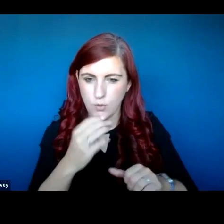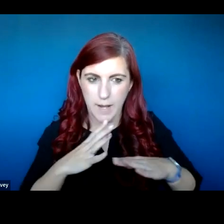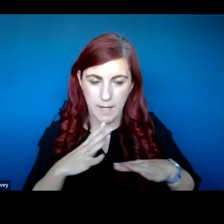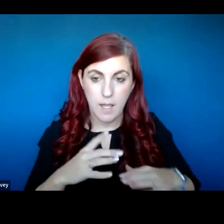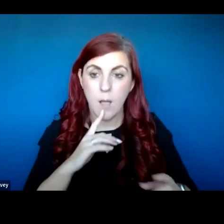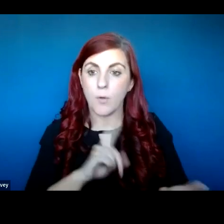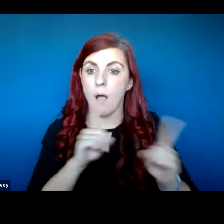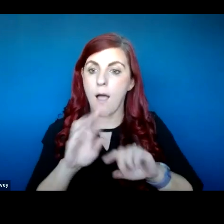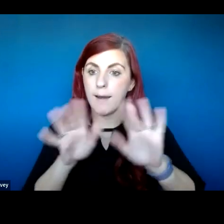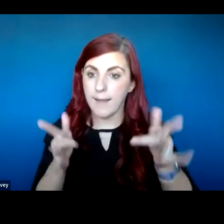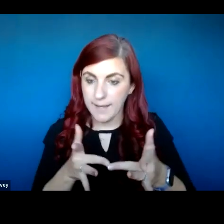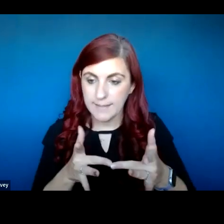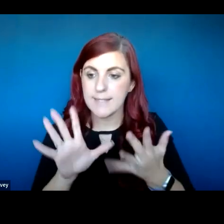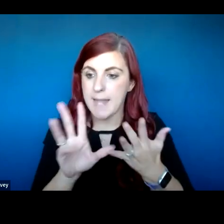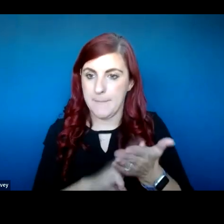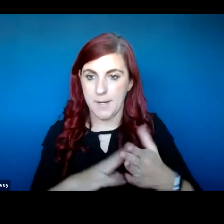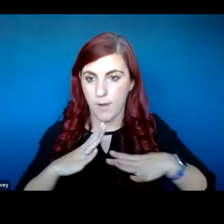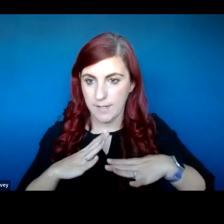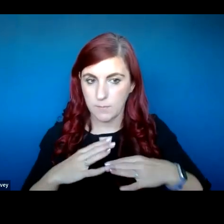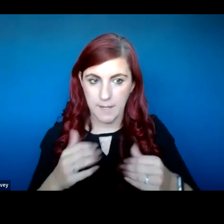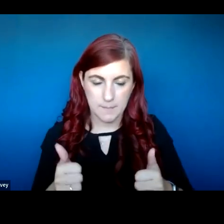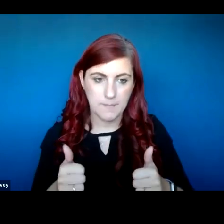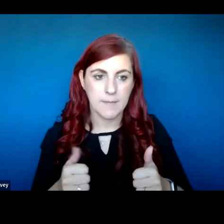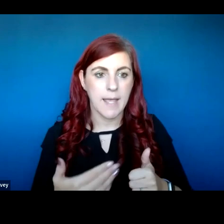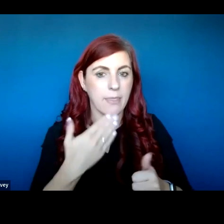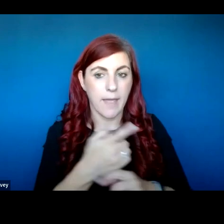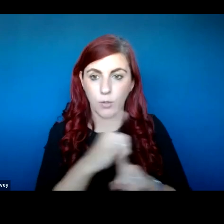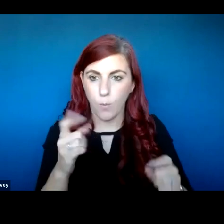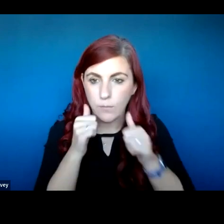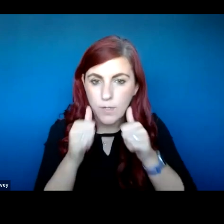So what I want to do is thank you all for attending, I think you will agree there